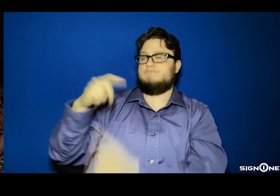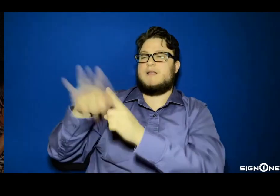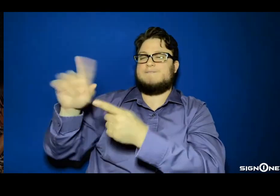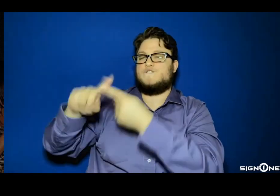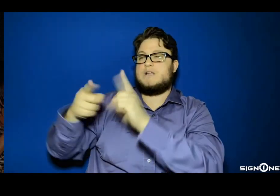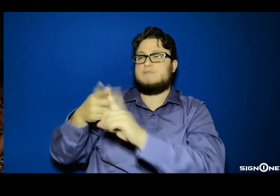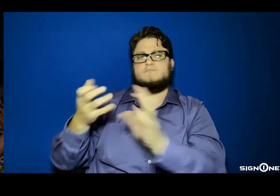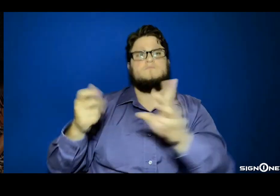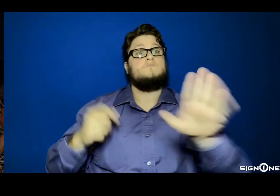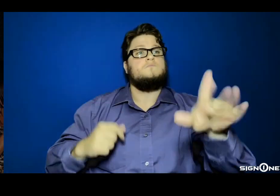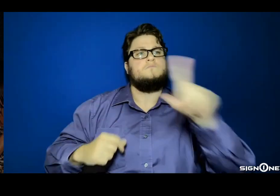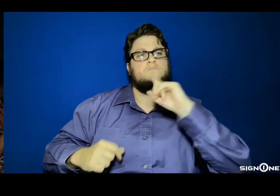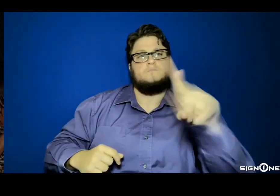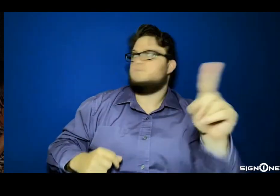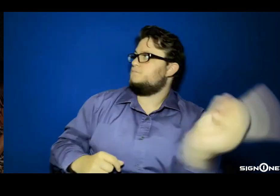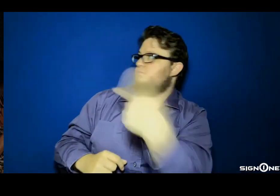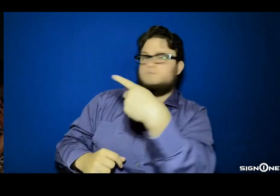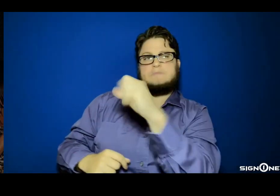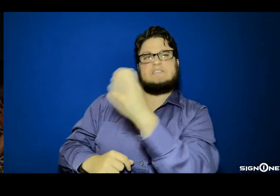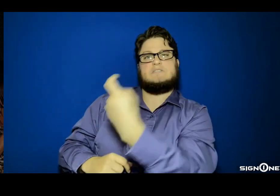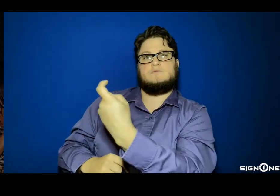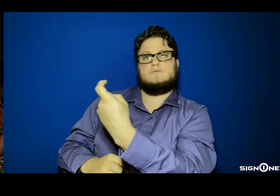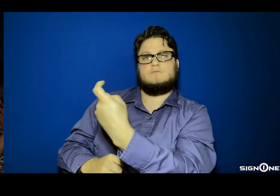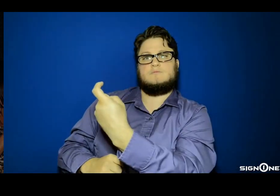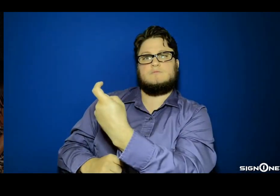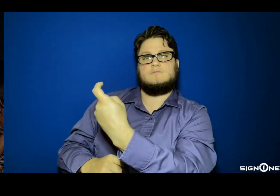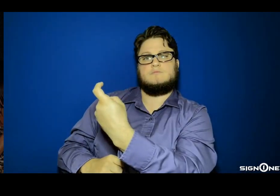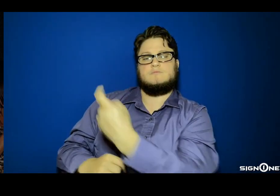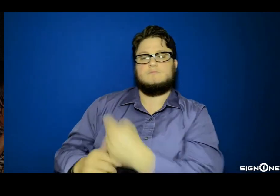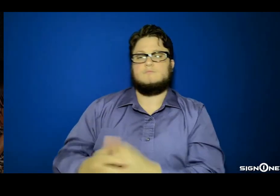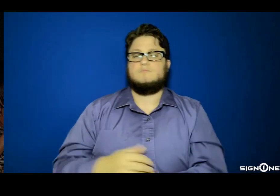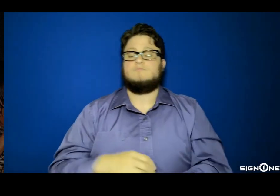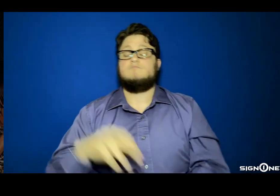have sex with Epstein and his friends.